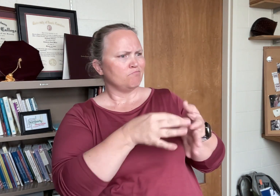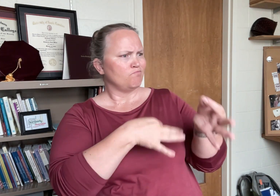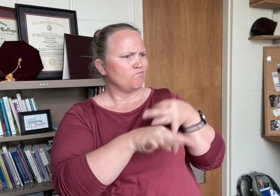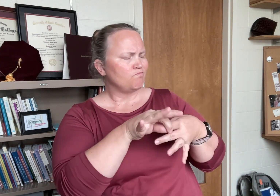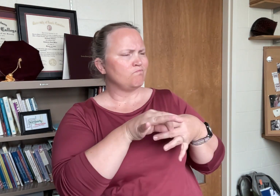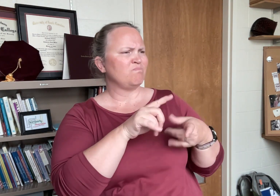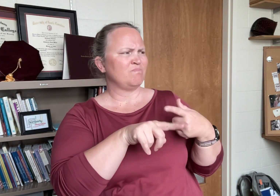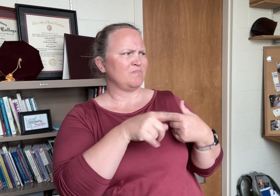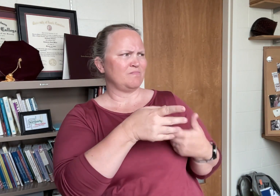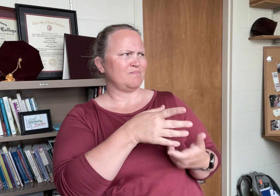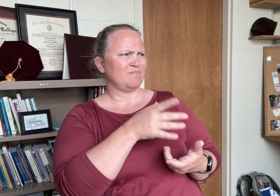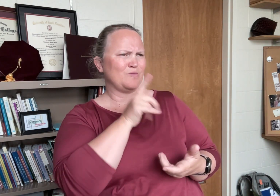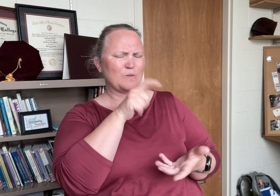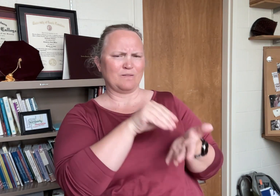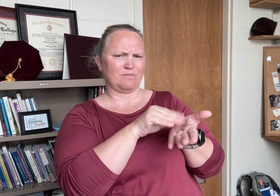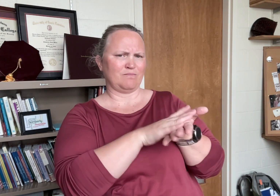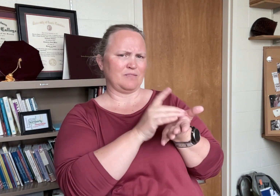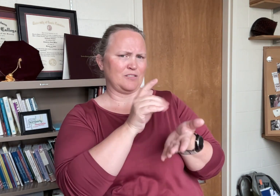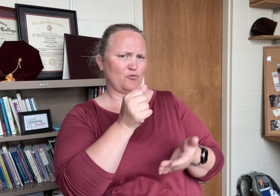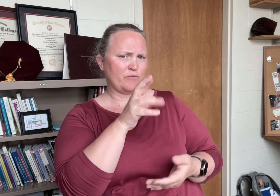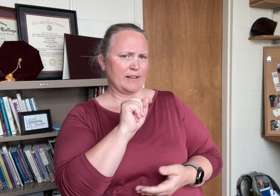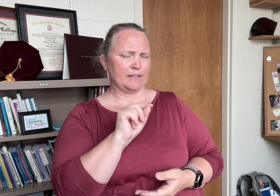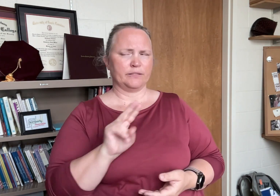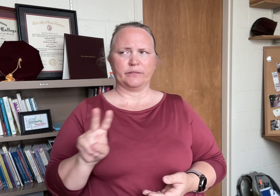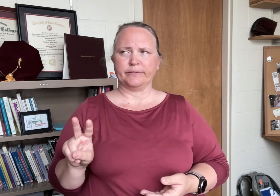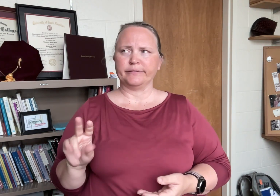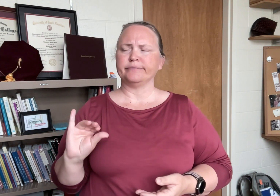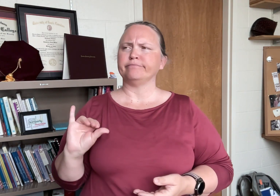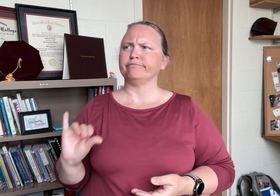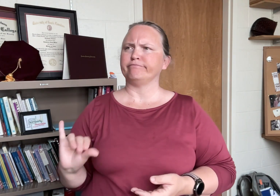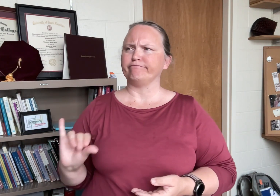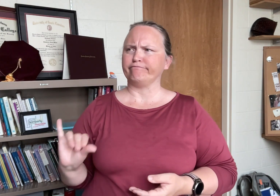of putting down research time in the grant, for the grant to pay for that?